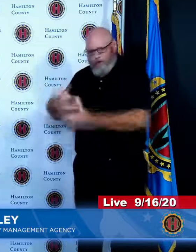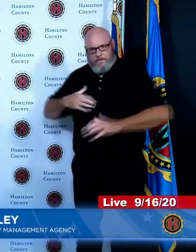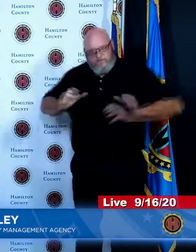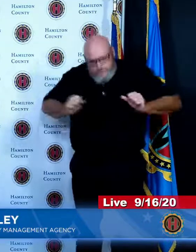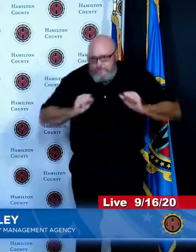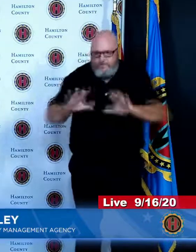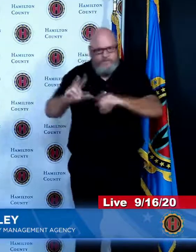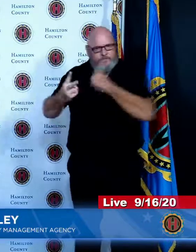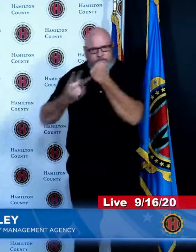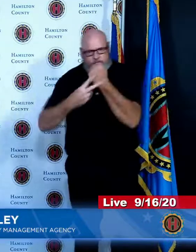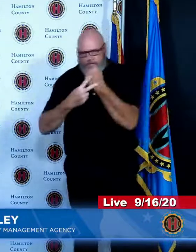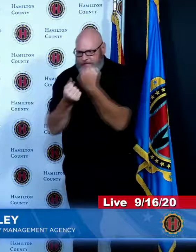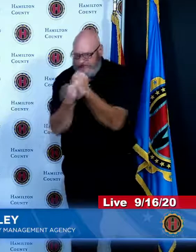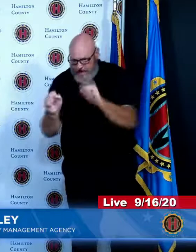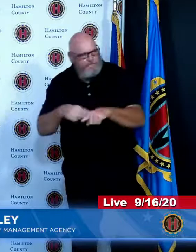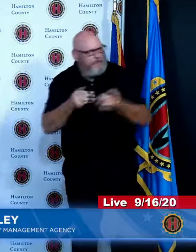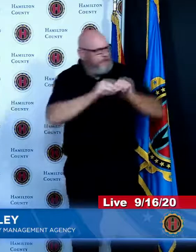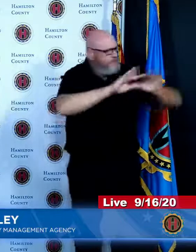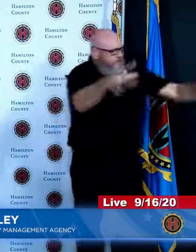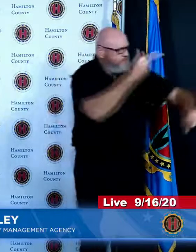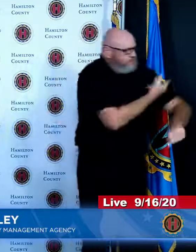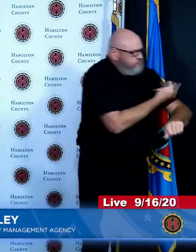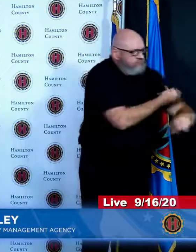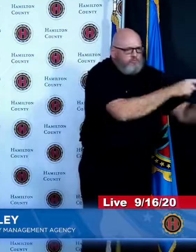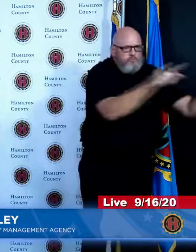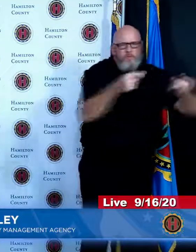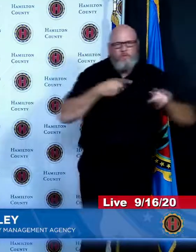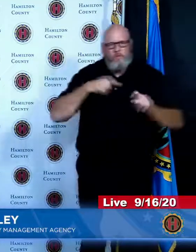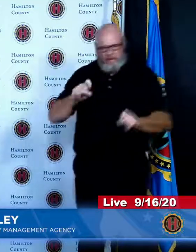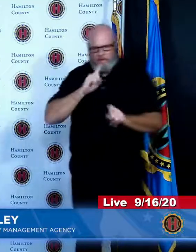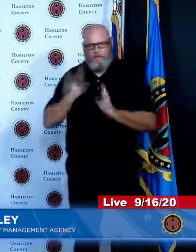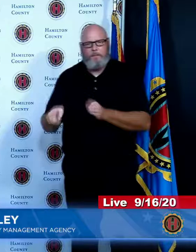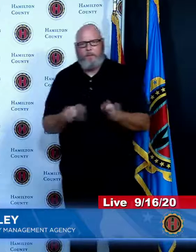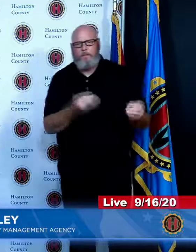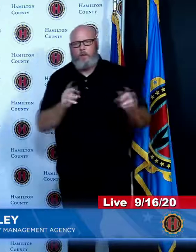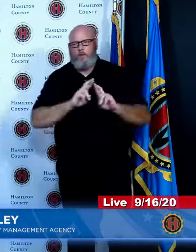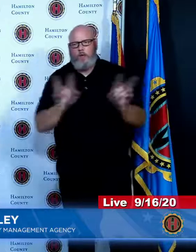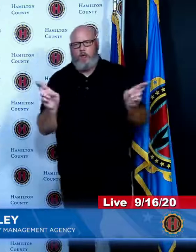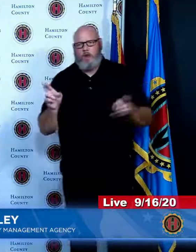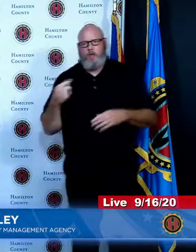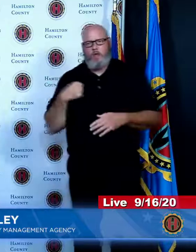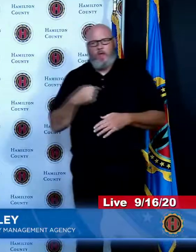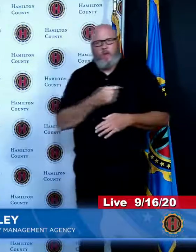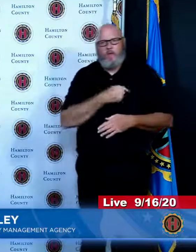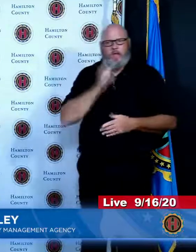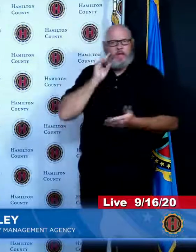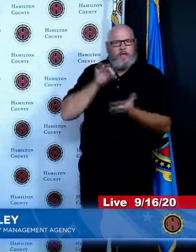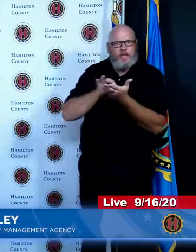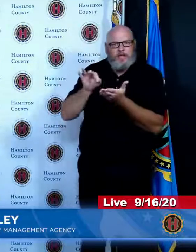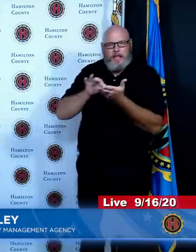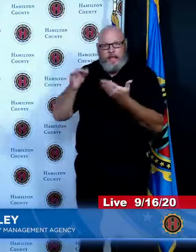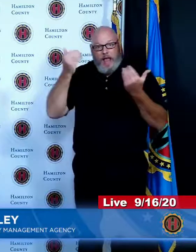to get we don't know if they'll go directly to hospitals or if the public health system will be required to be able to receive and distribute but